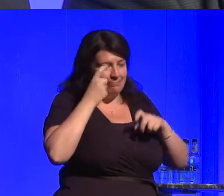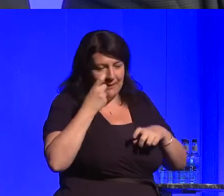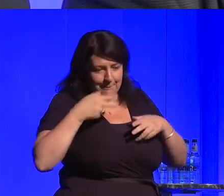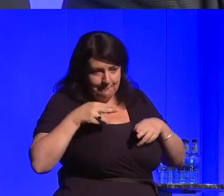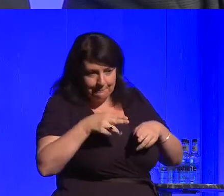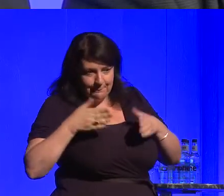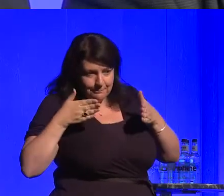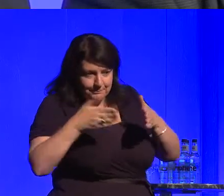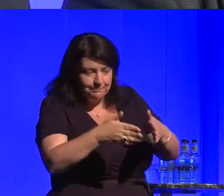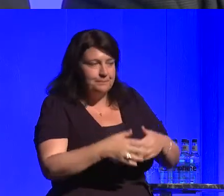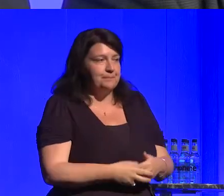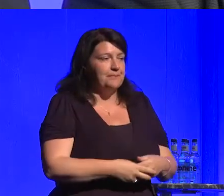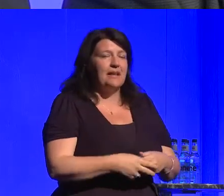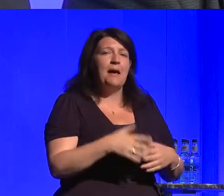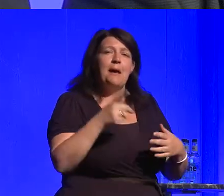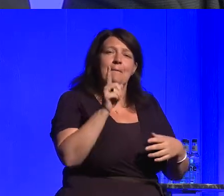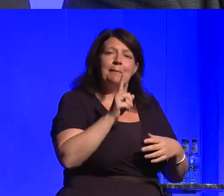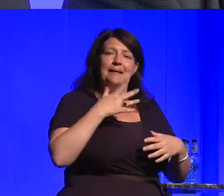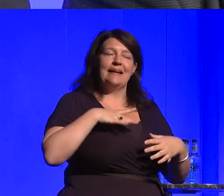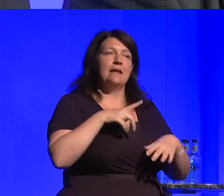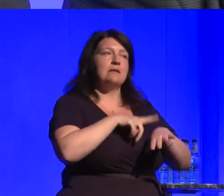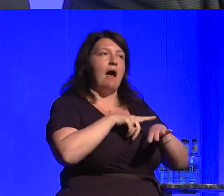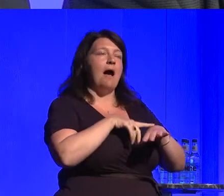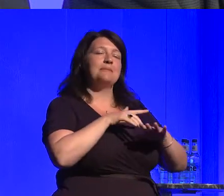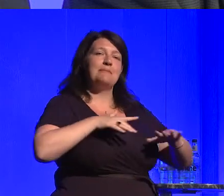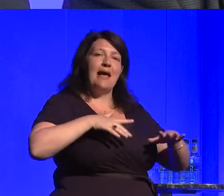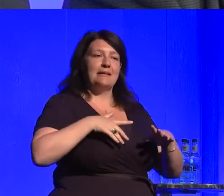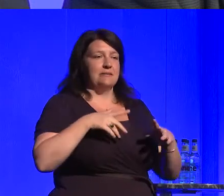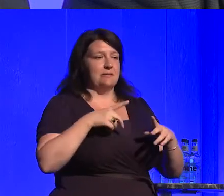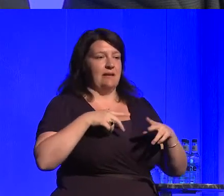People need time and space so that the individual and their family can take it in.